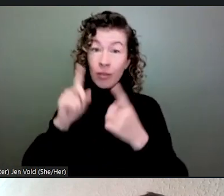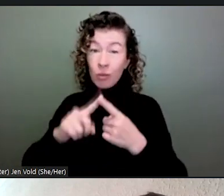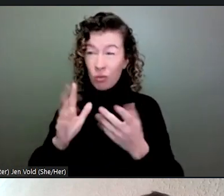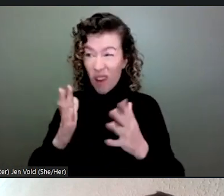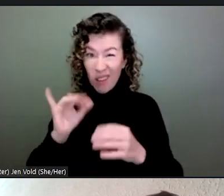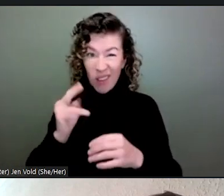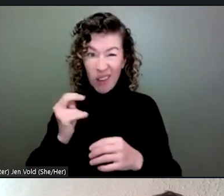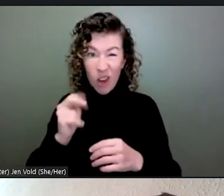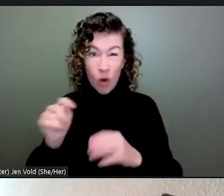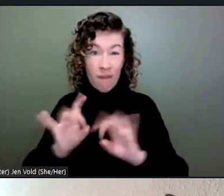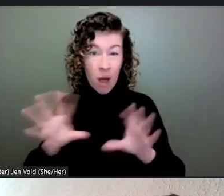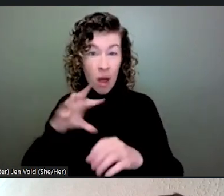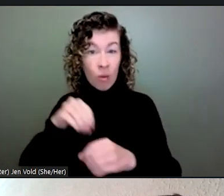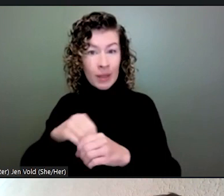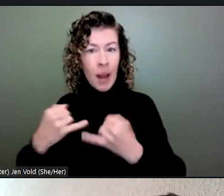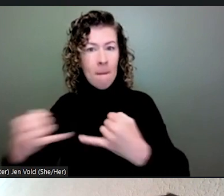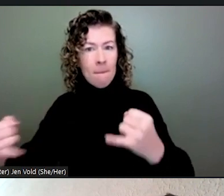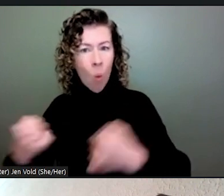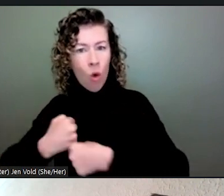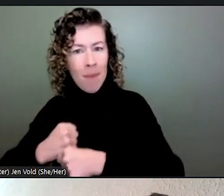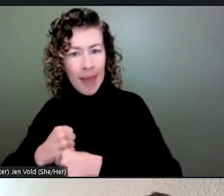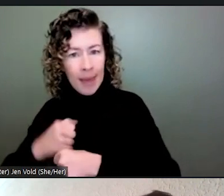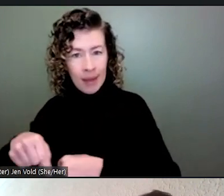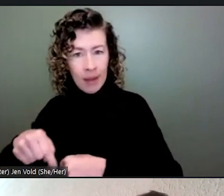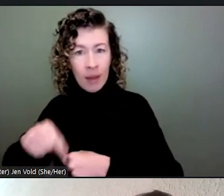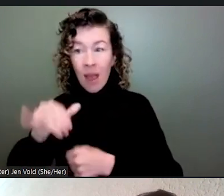and the particular ways in which these processes make effectively people unequal.